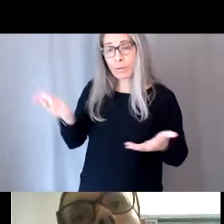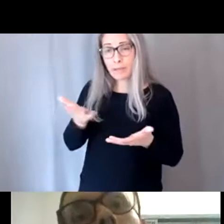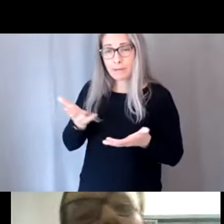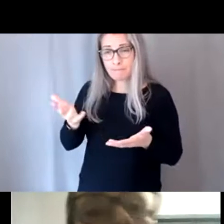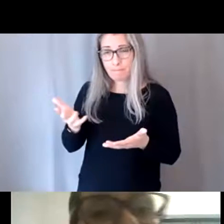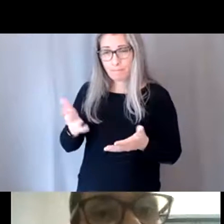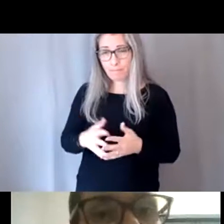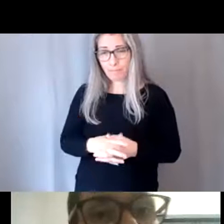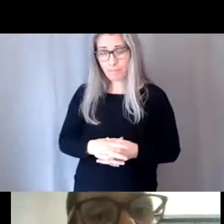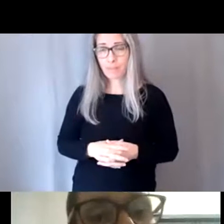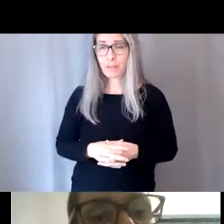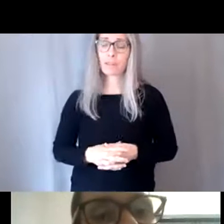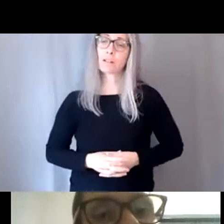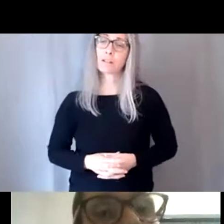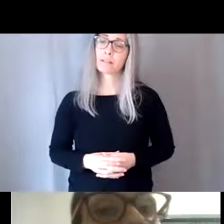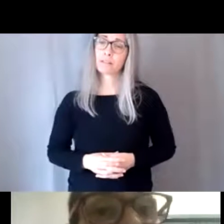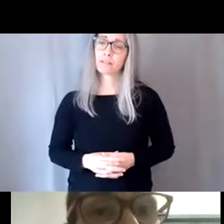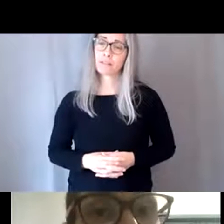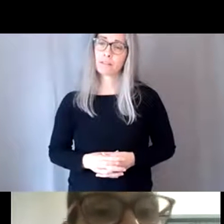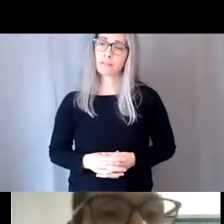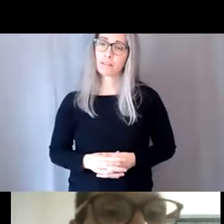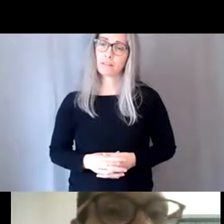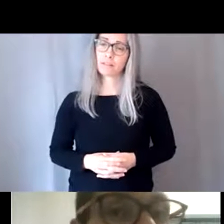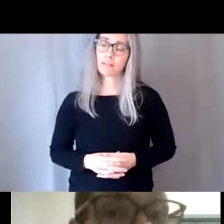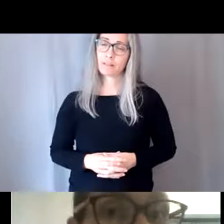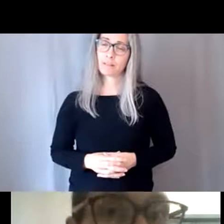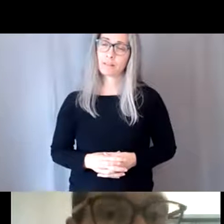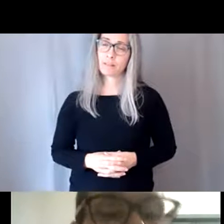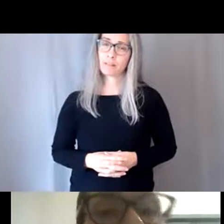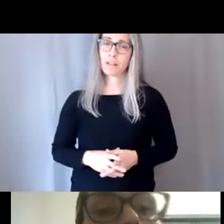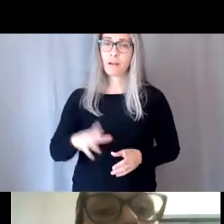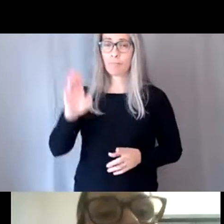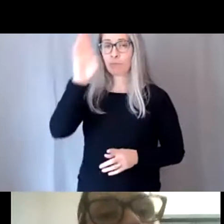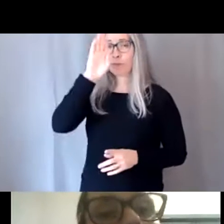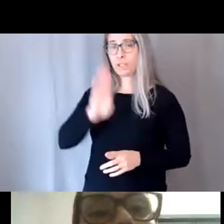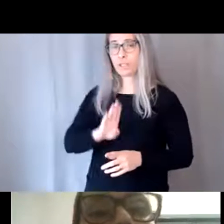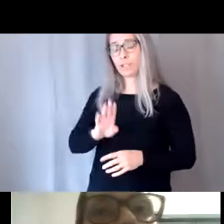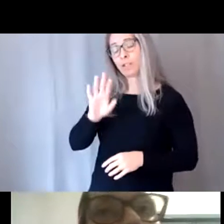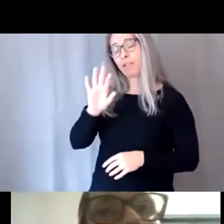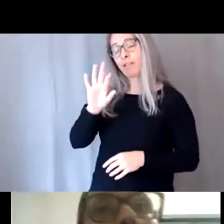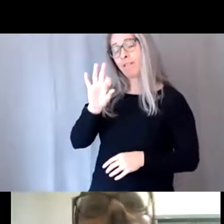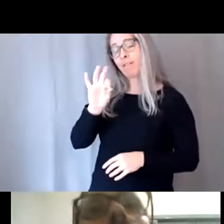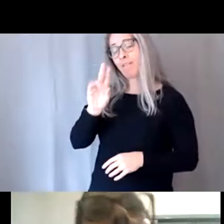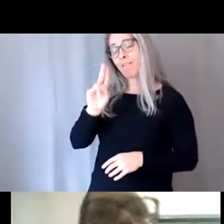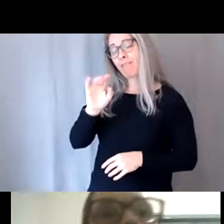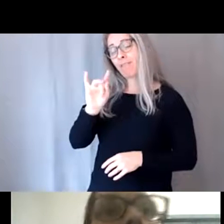a functional Brazilian functional index that will